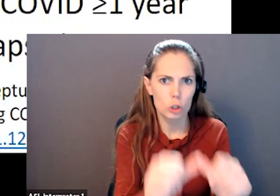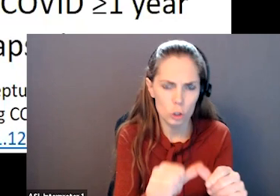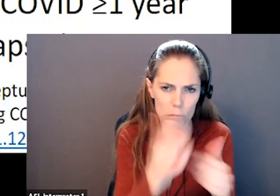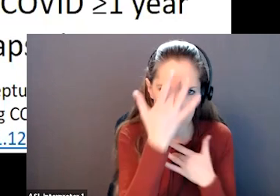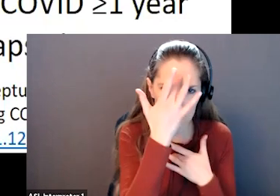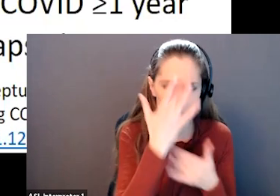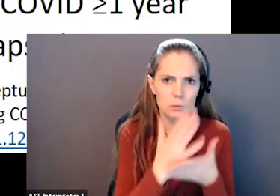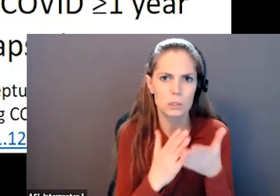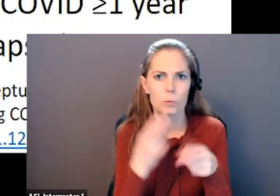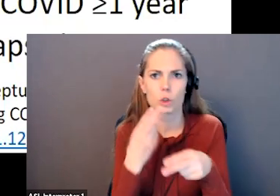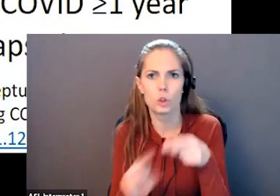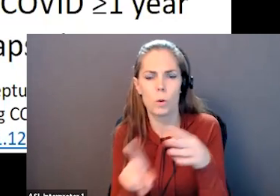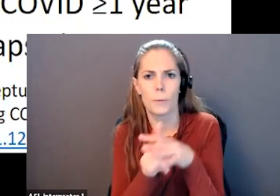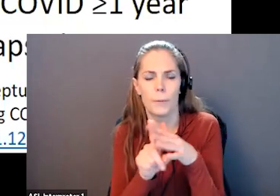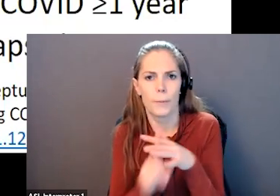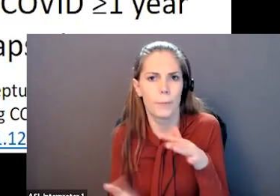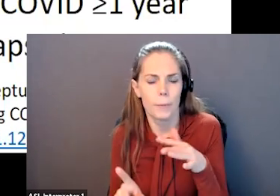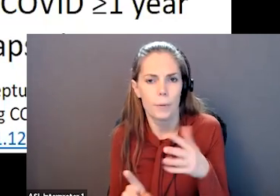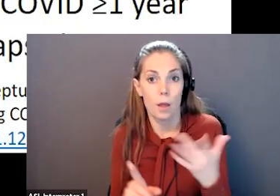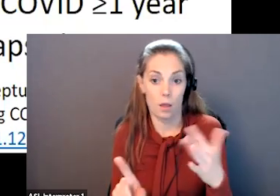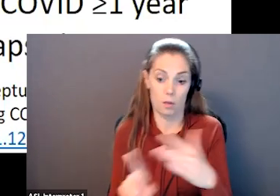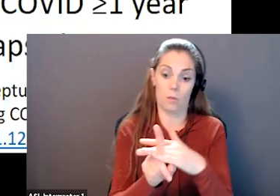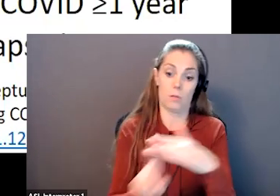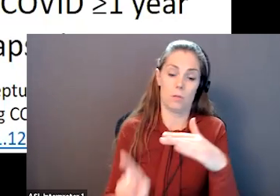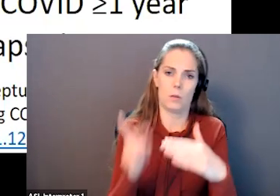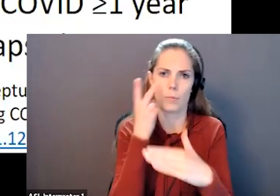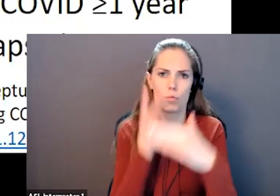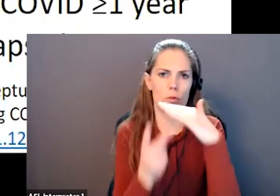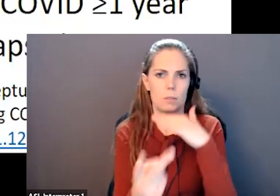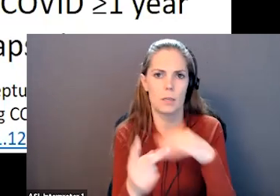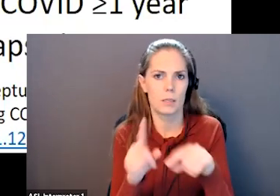of these fluctuations were unpredictable and made it difficult for participants to plan the future.